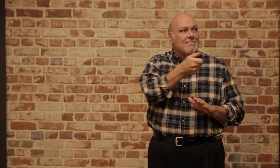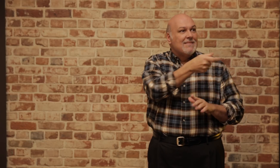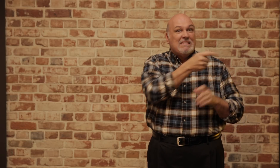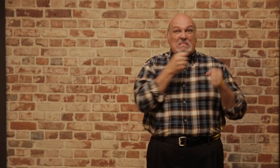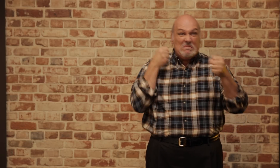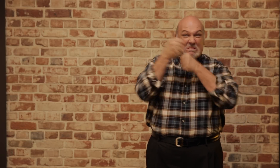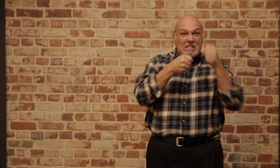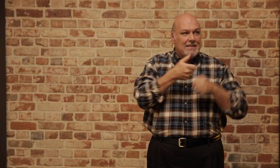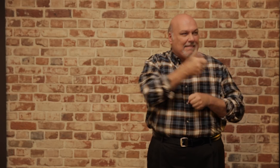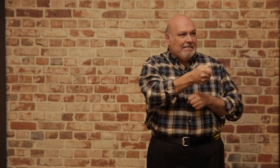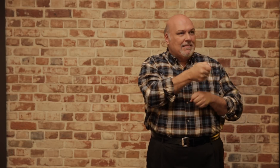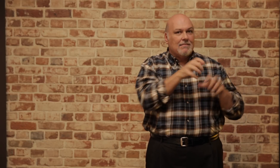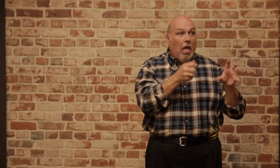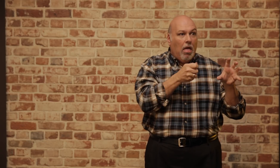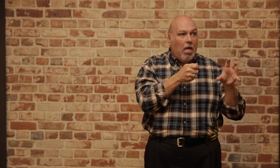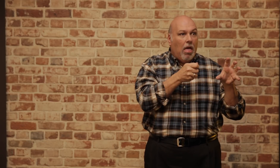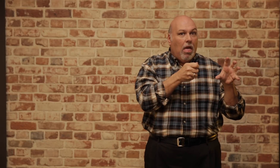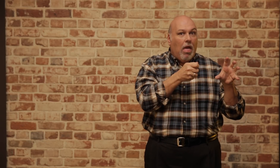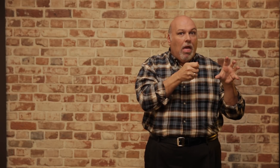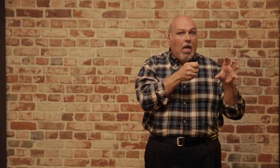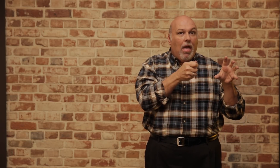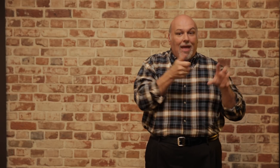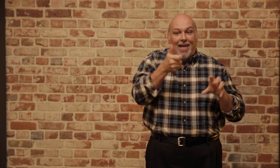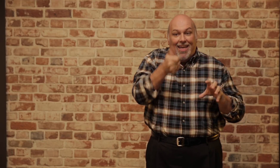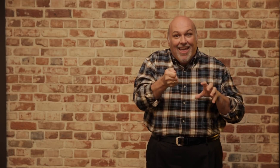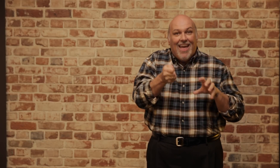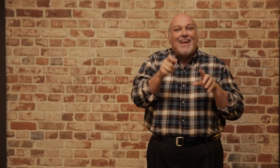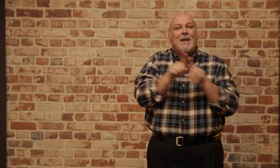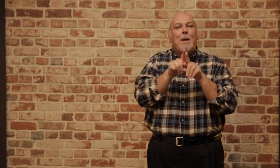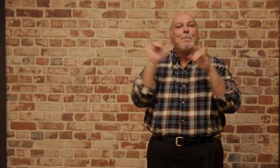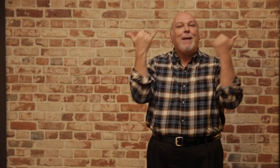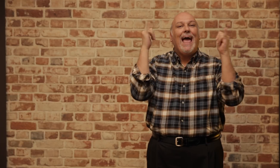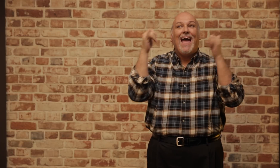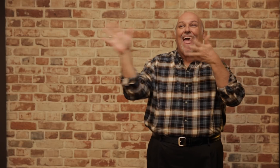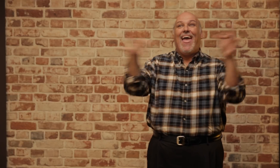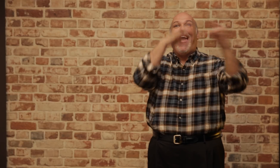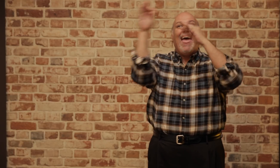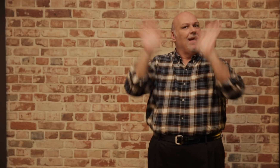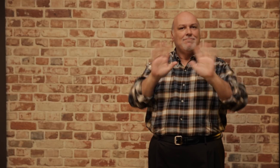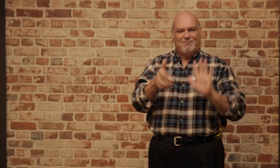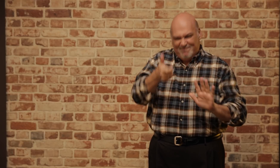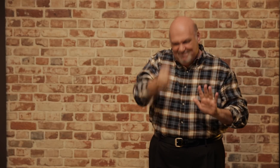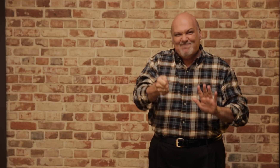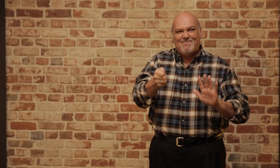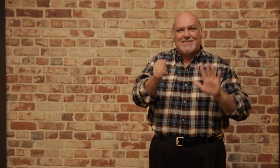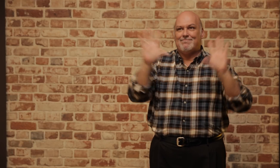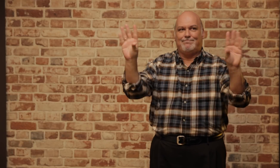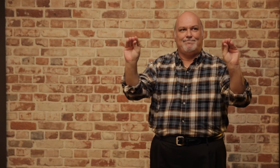Even with those bickering, I can pause them.